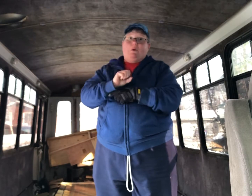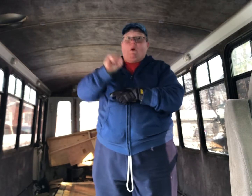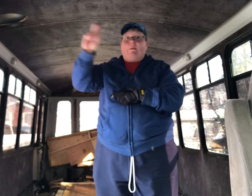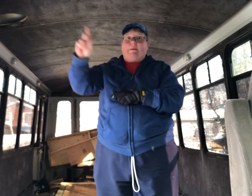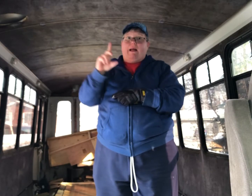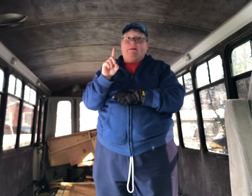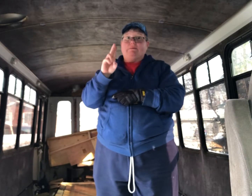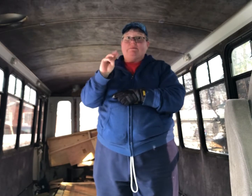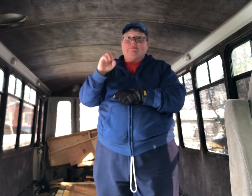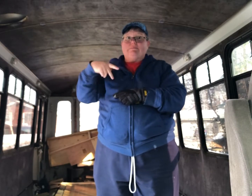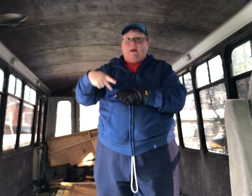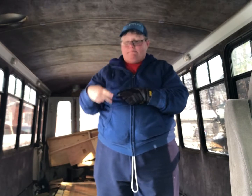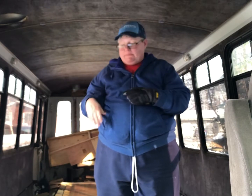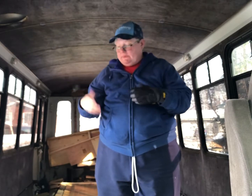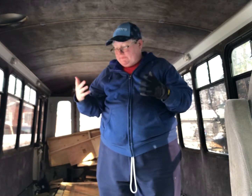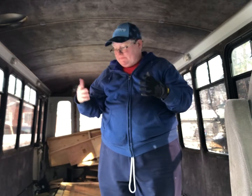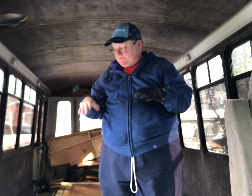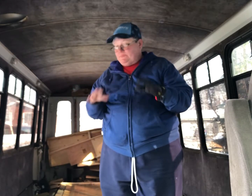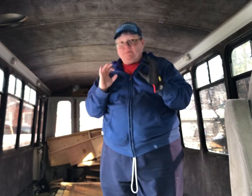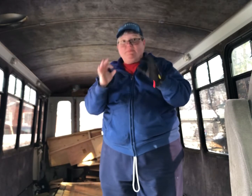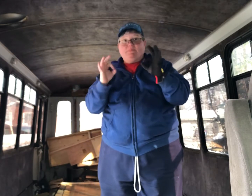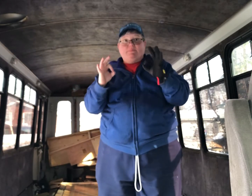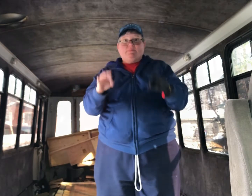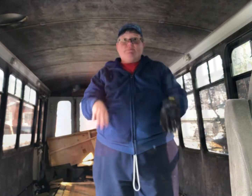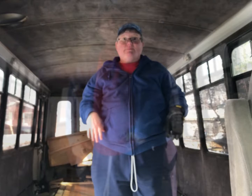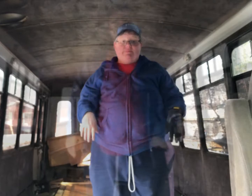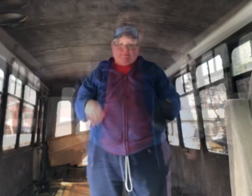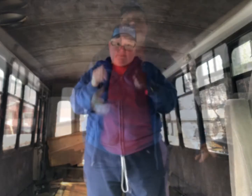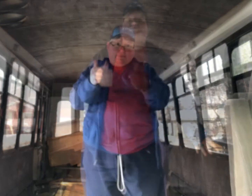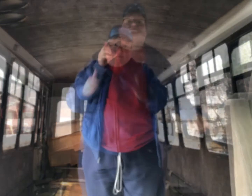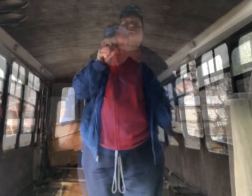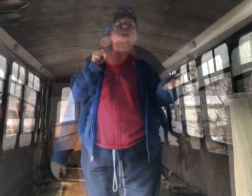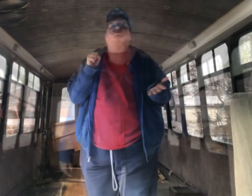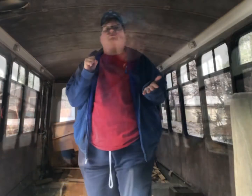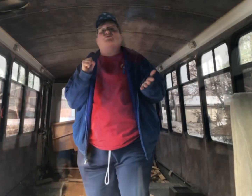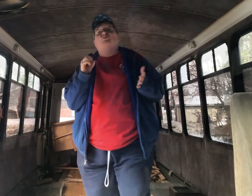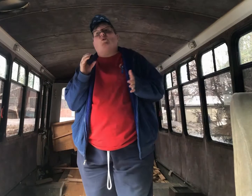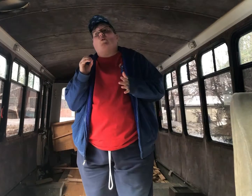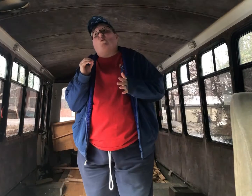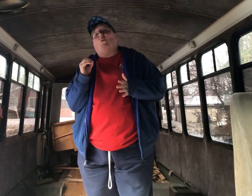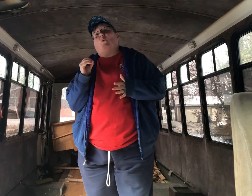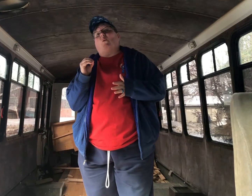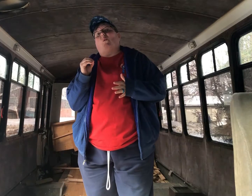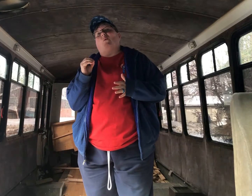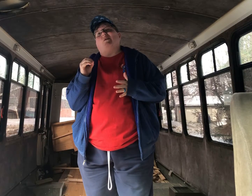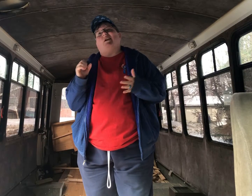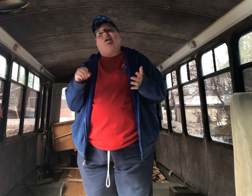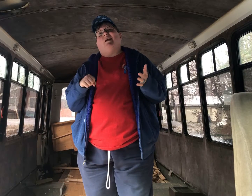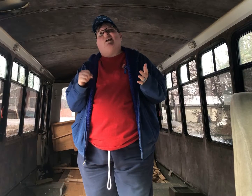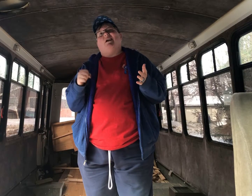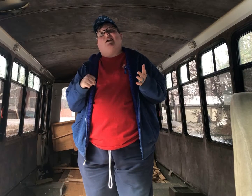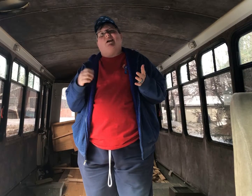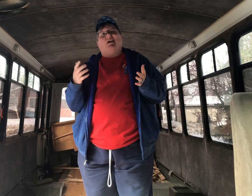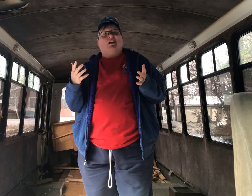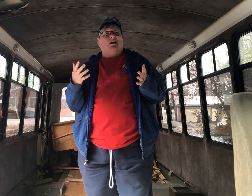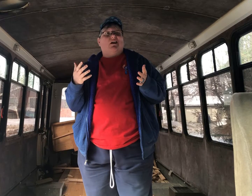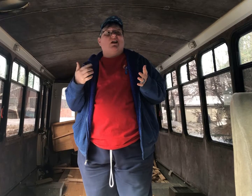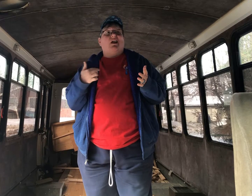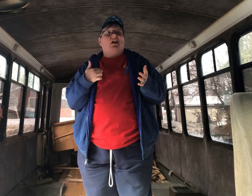So I can go back to the dump. All right. So... yeah...